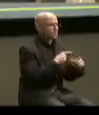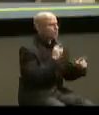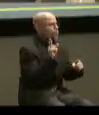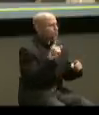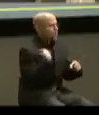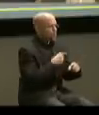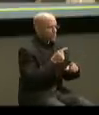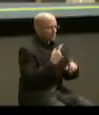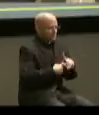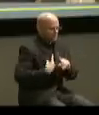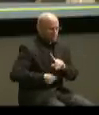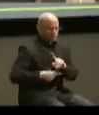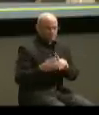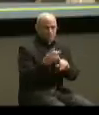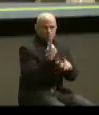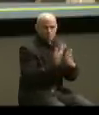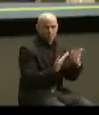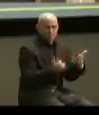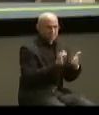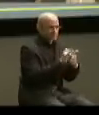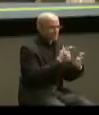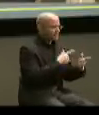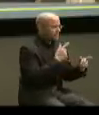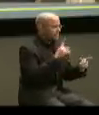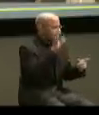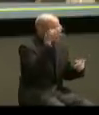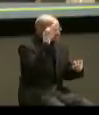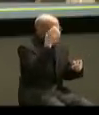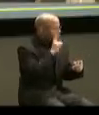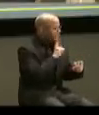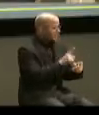ONE OF THE THINGS THAT THE FEDERAL GOVERNMENT IS ON THE